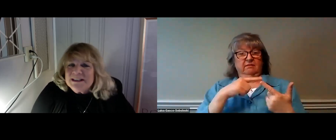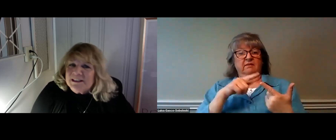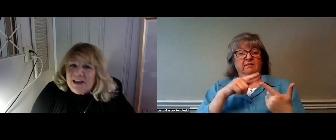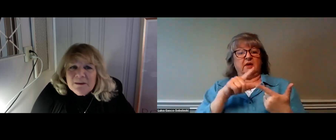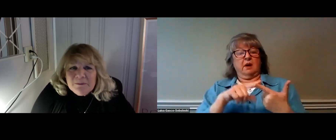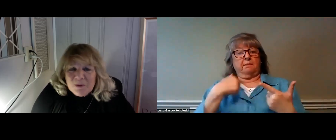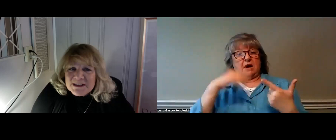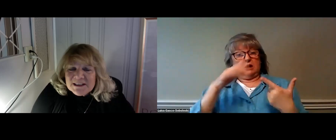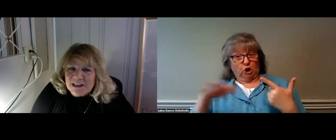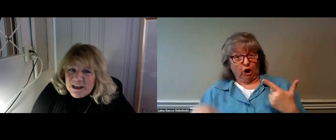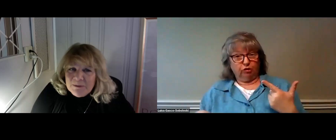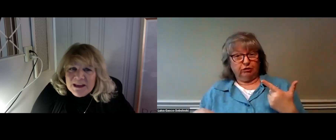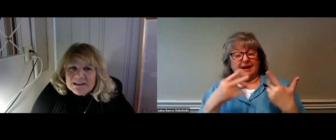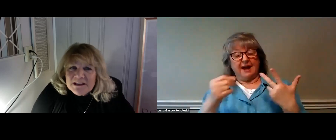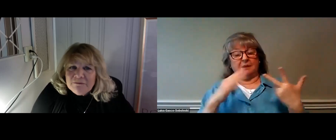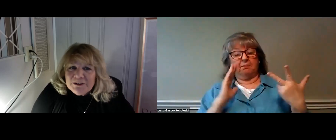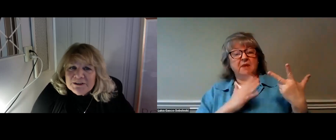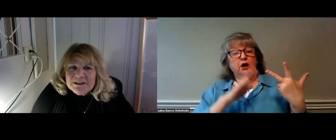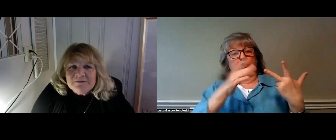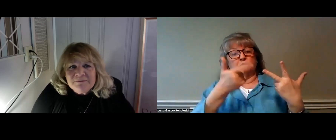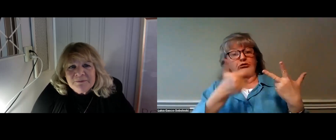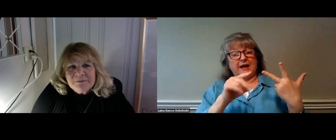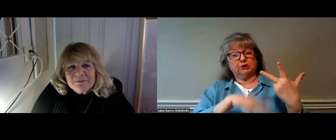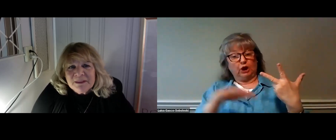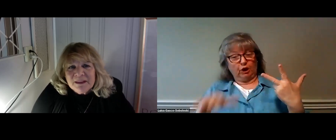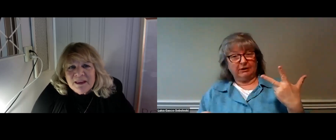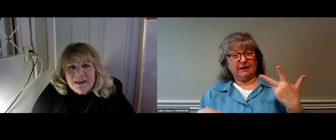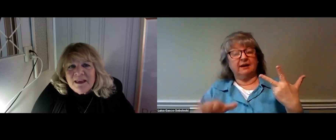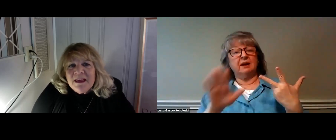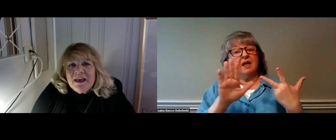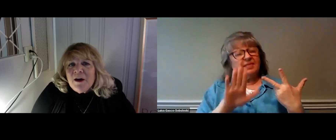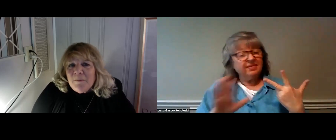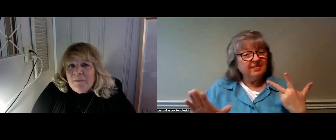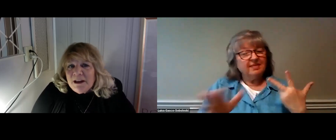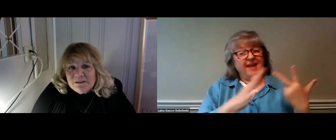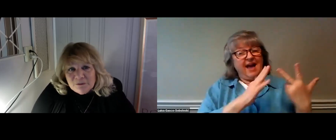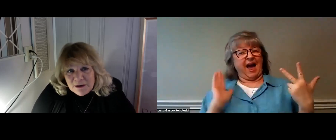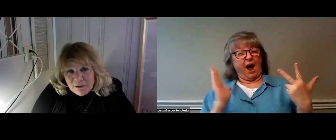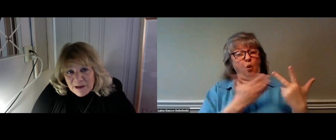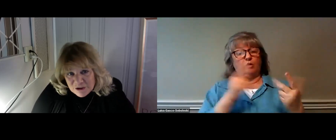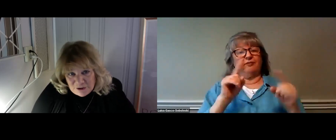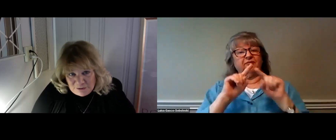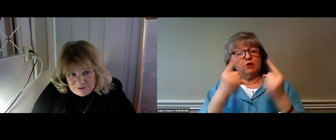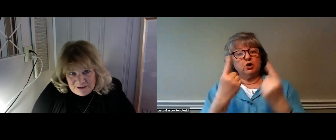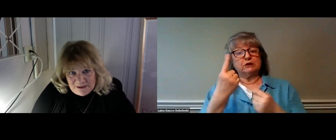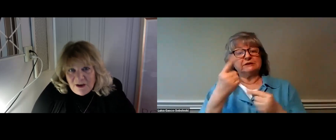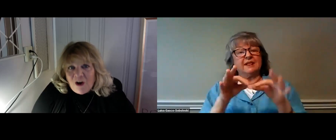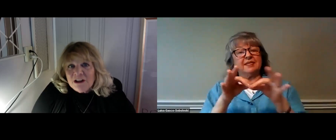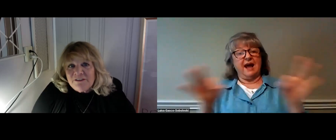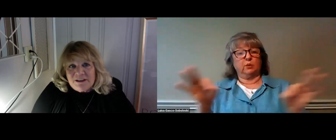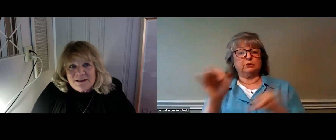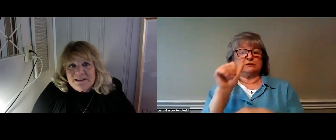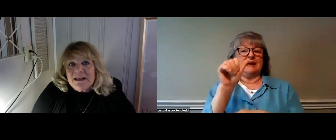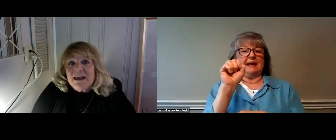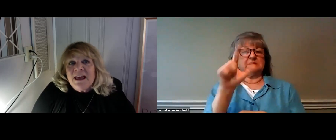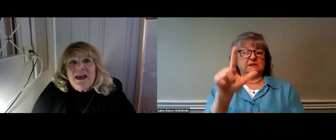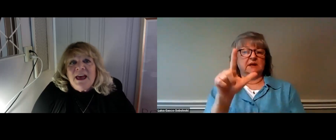What is it like being a deaf person? My three grandchildren, all of us have